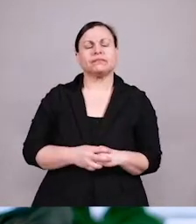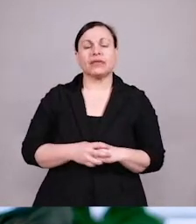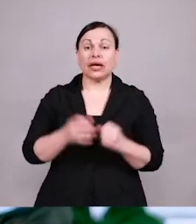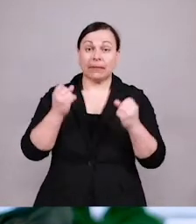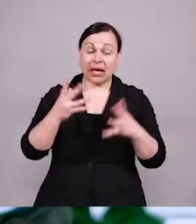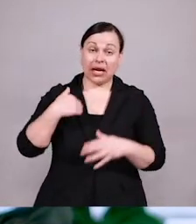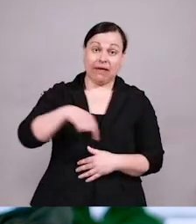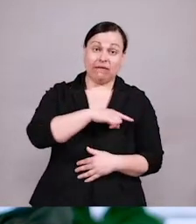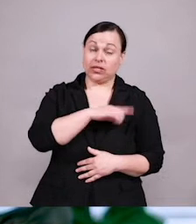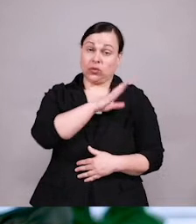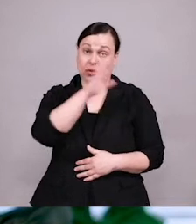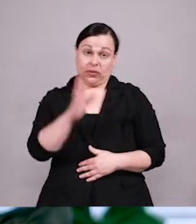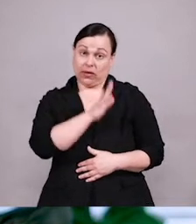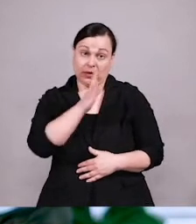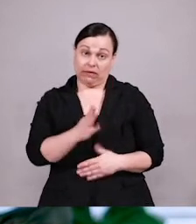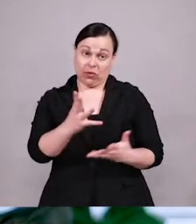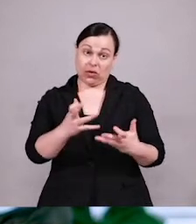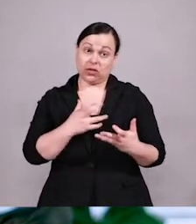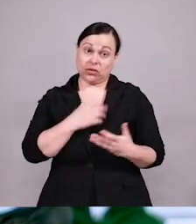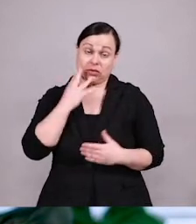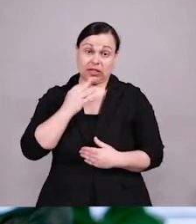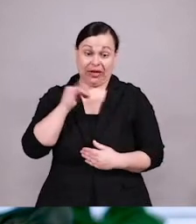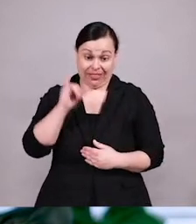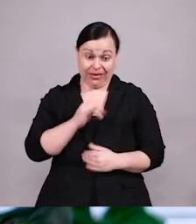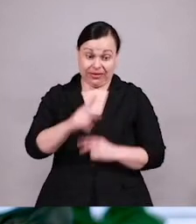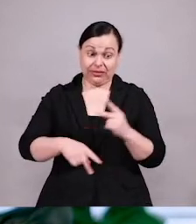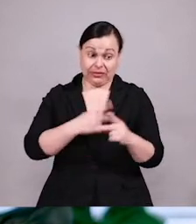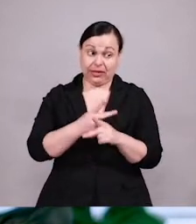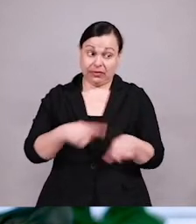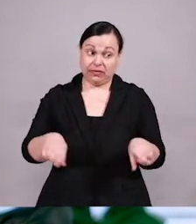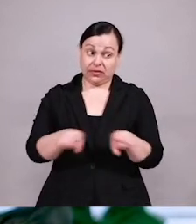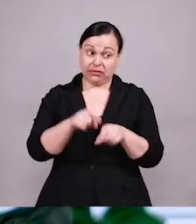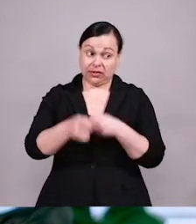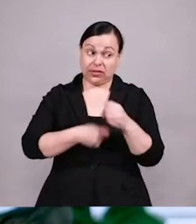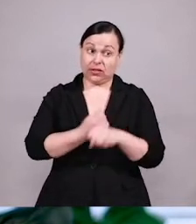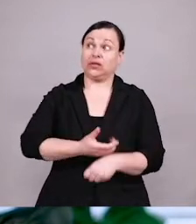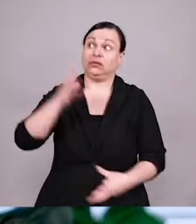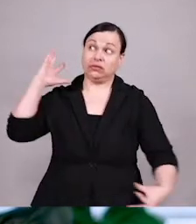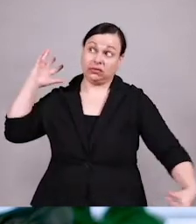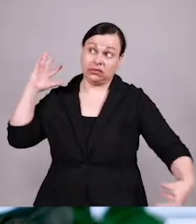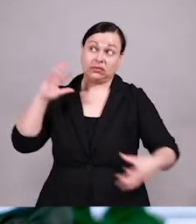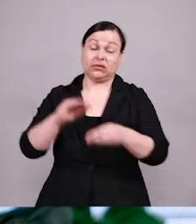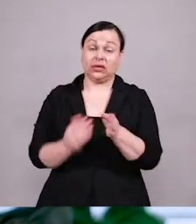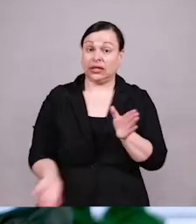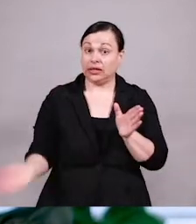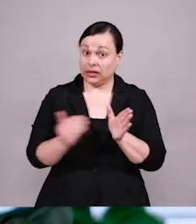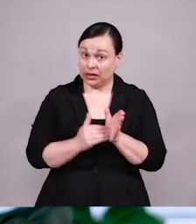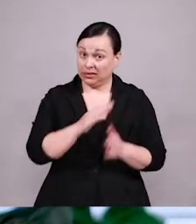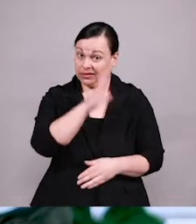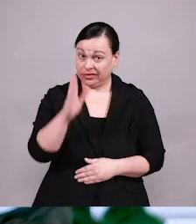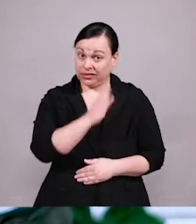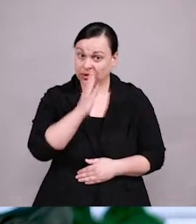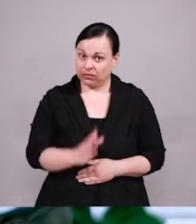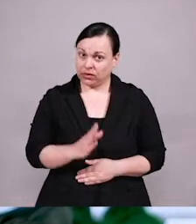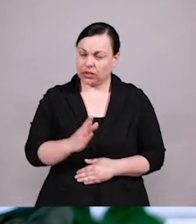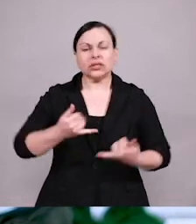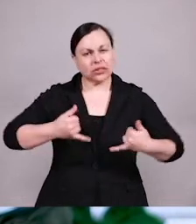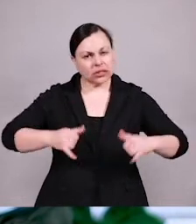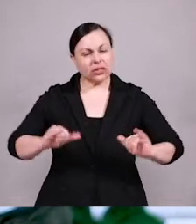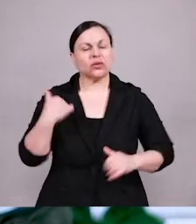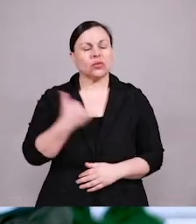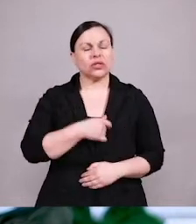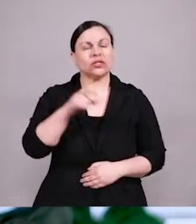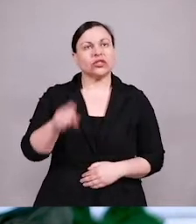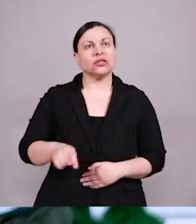through another year like this past year, we should take some solace and the fact that we are stronger